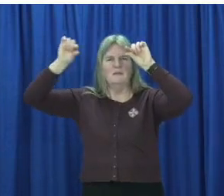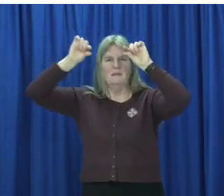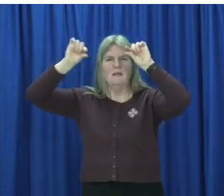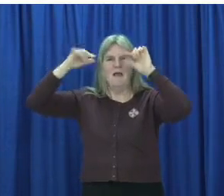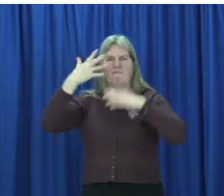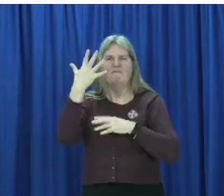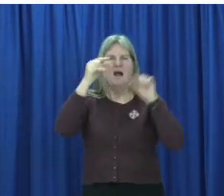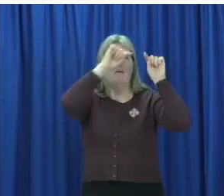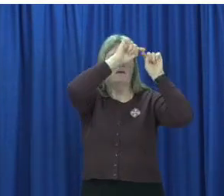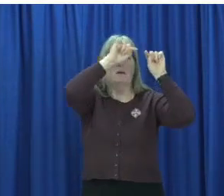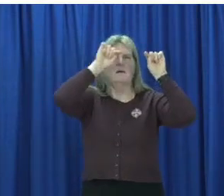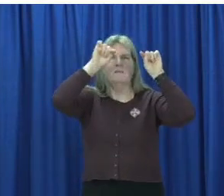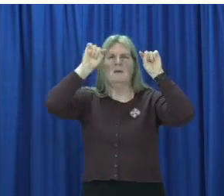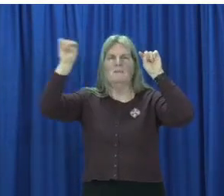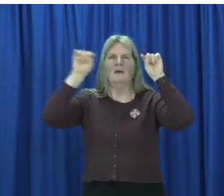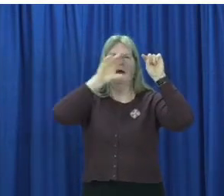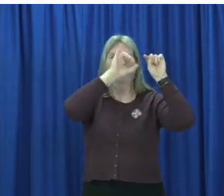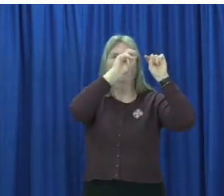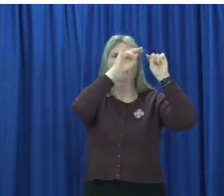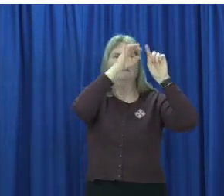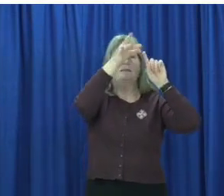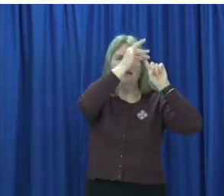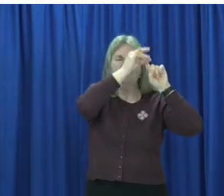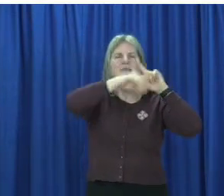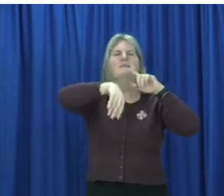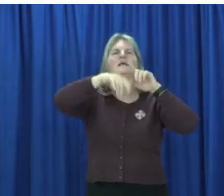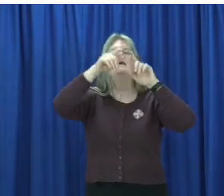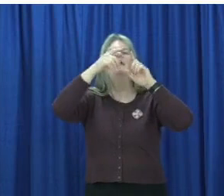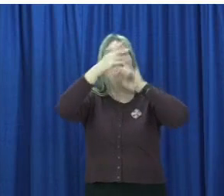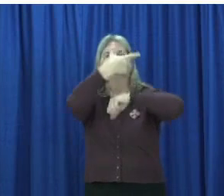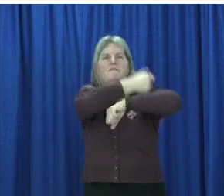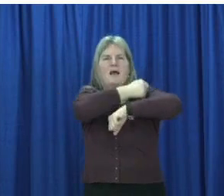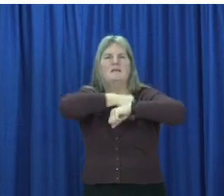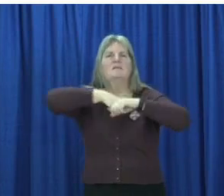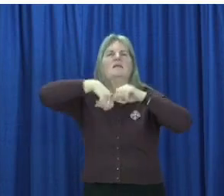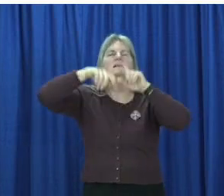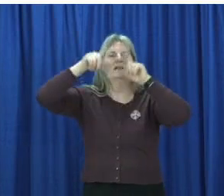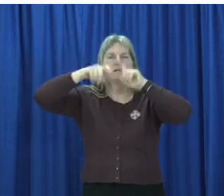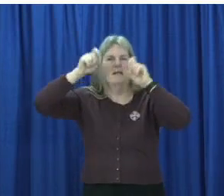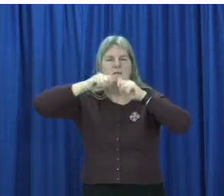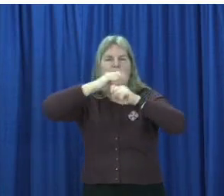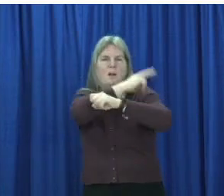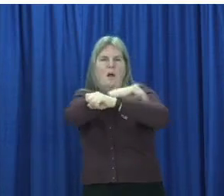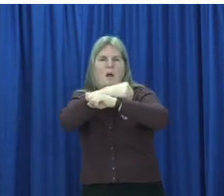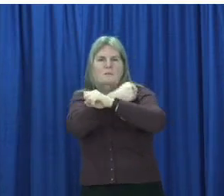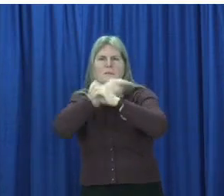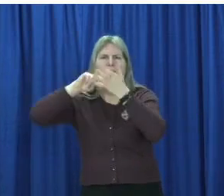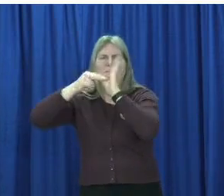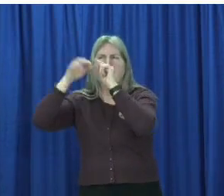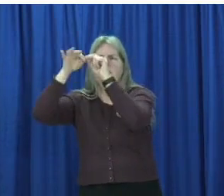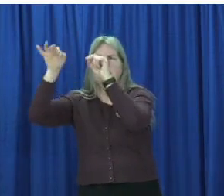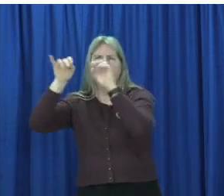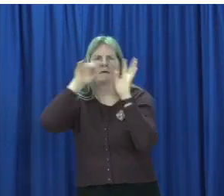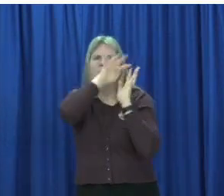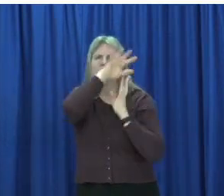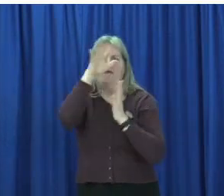tabs. Cases, vaccinations, testing, hospitalizations, and definitions. The definitions tab is